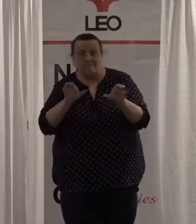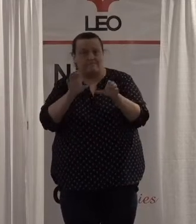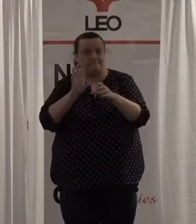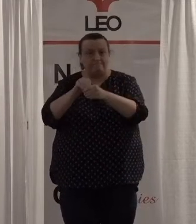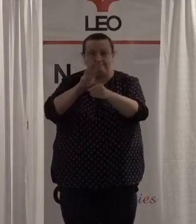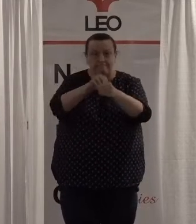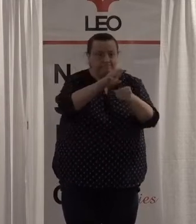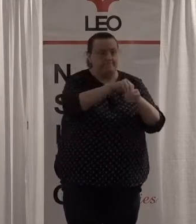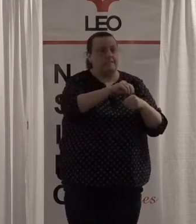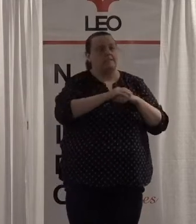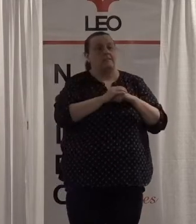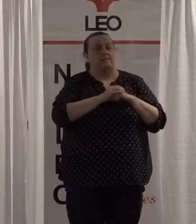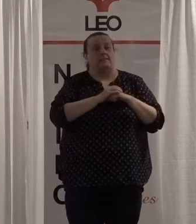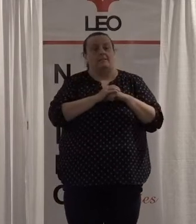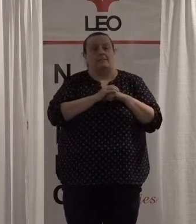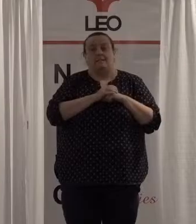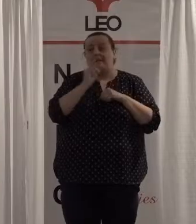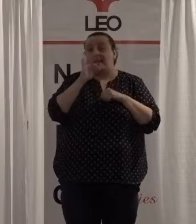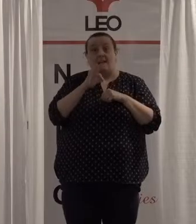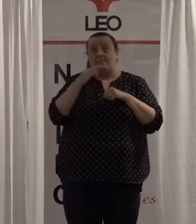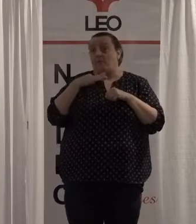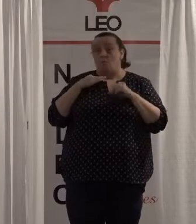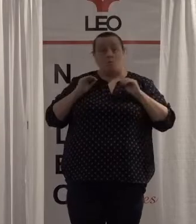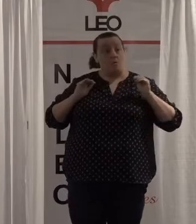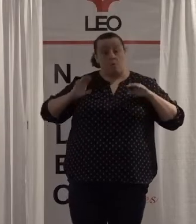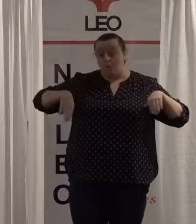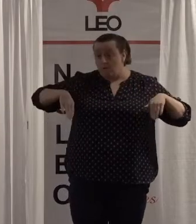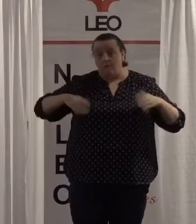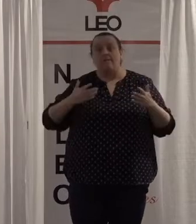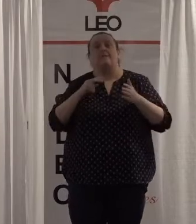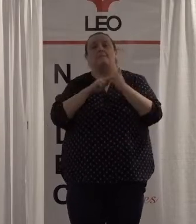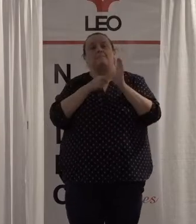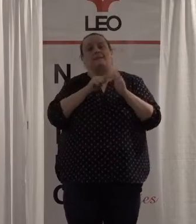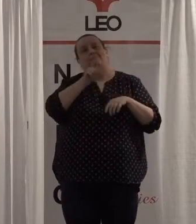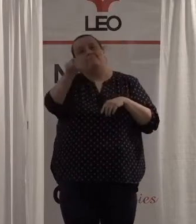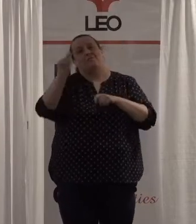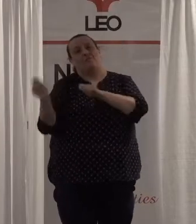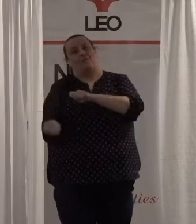BRUCE CAN BE FOUND ON ASHBURN GOLF COURSE PLUS HE LOVES TO TRAVEL WITH HIS WIFE